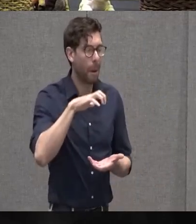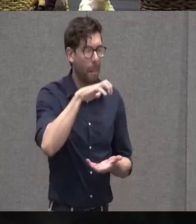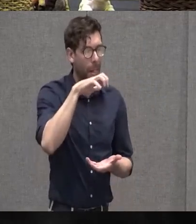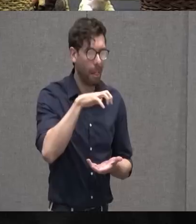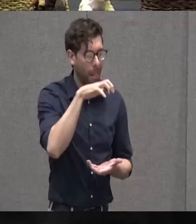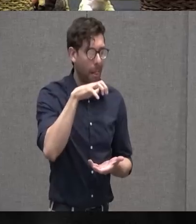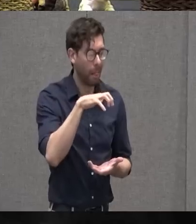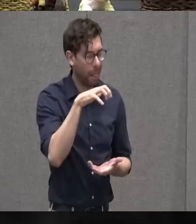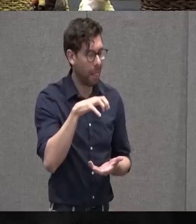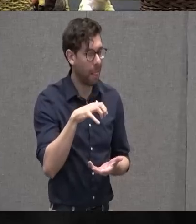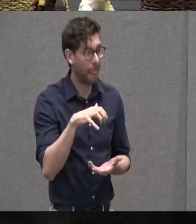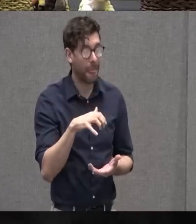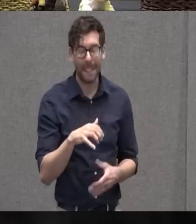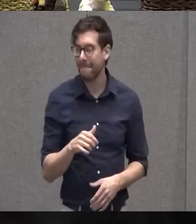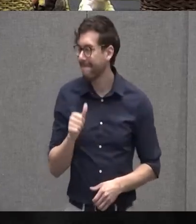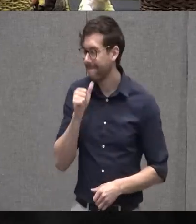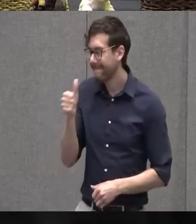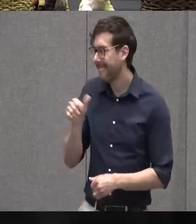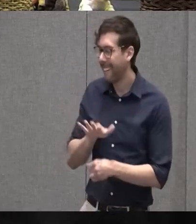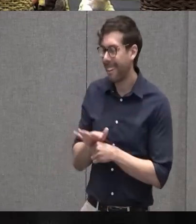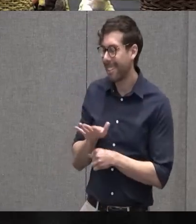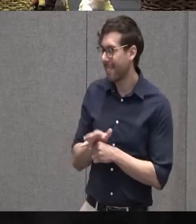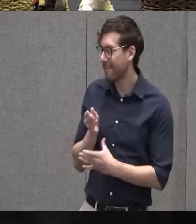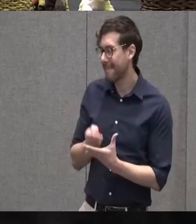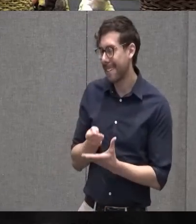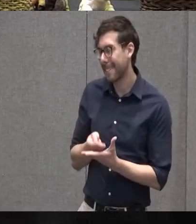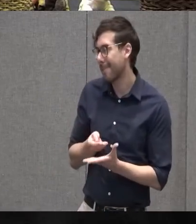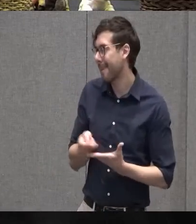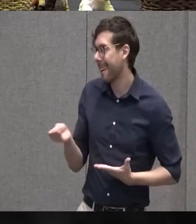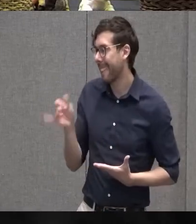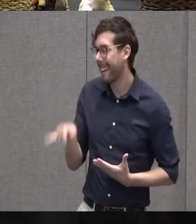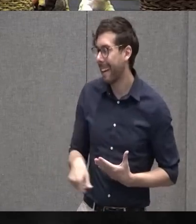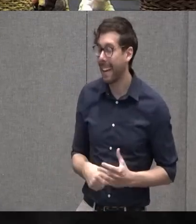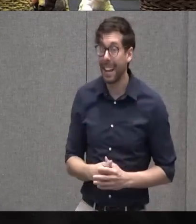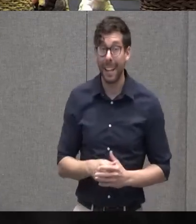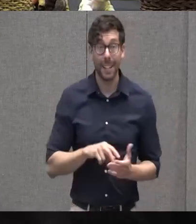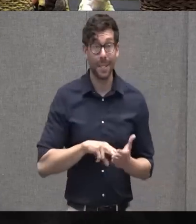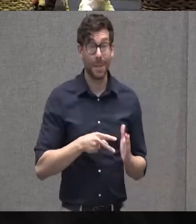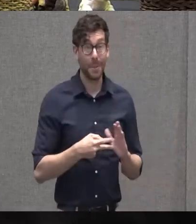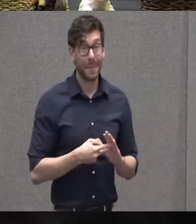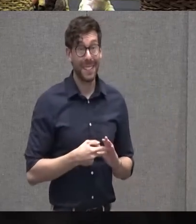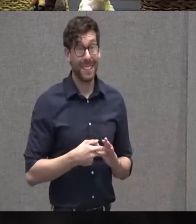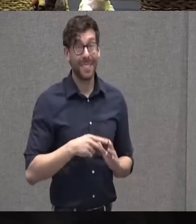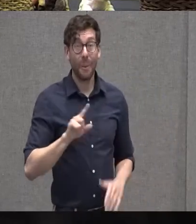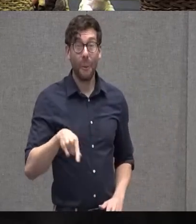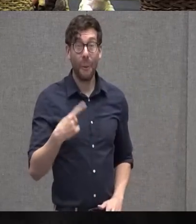You don't have enough money for the bobblehead. All we can buy is that hat.